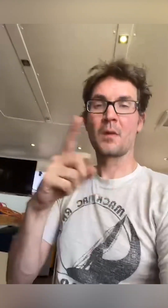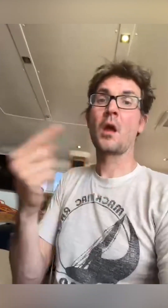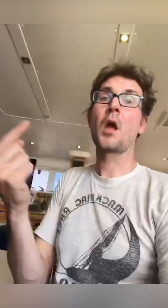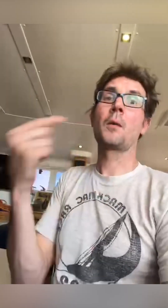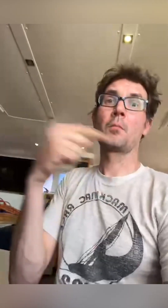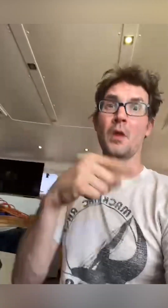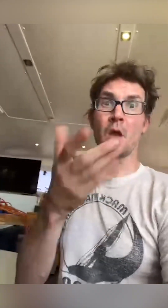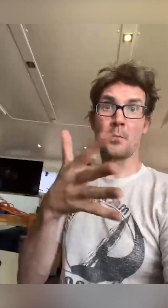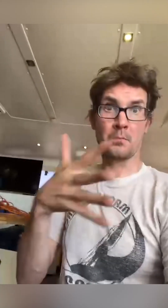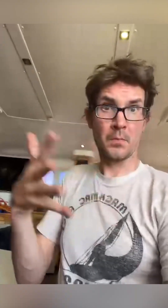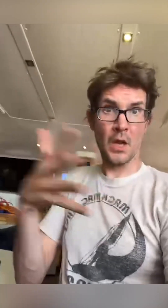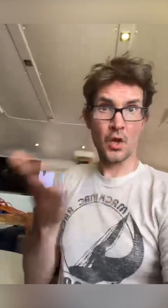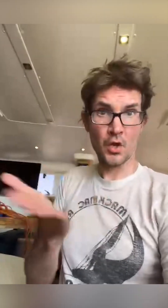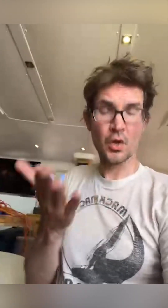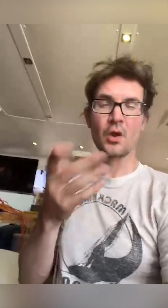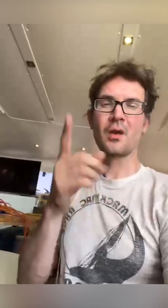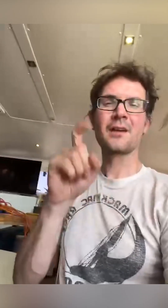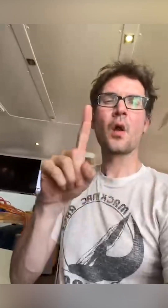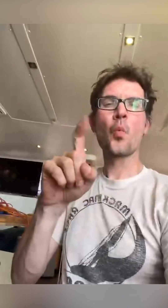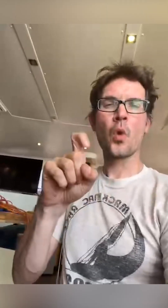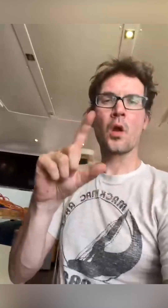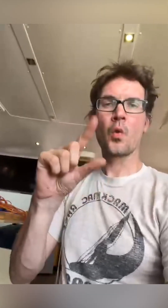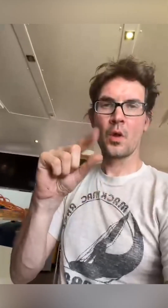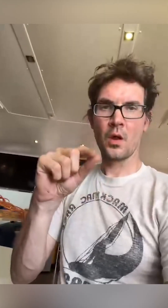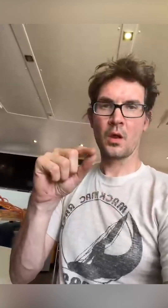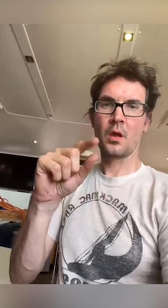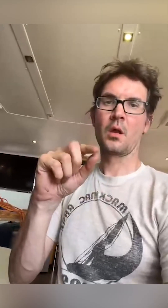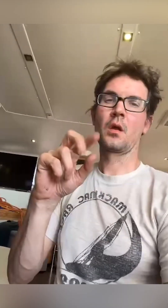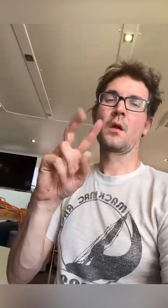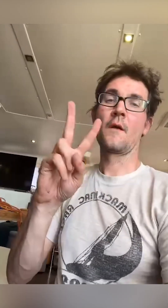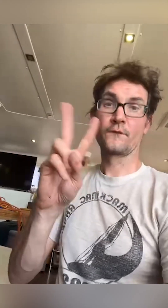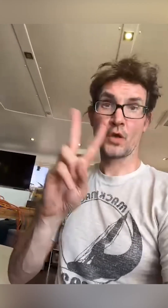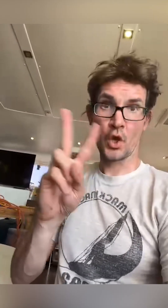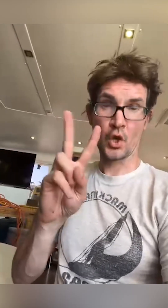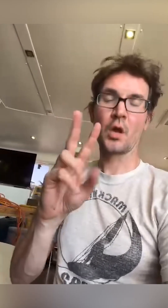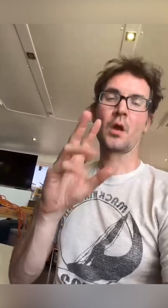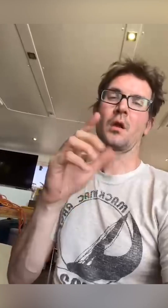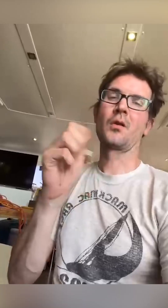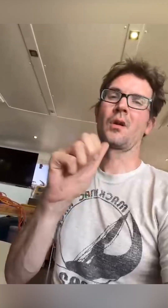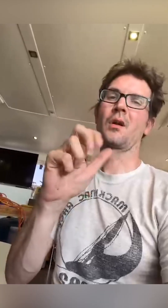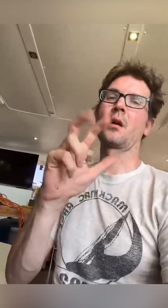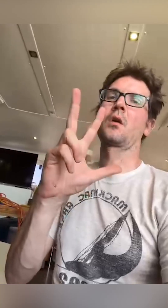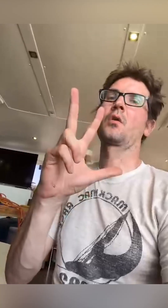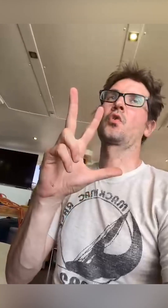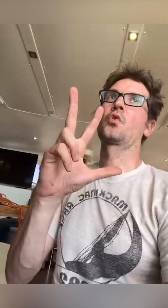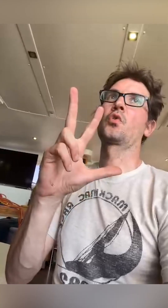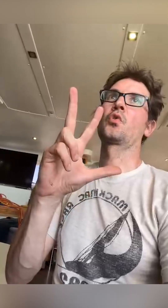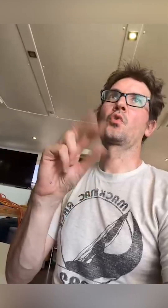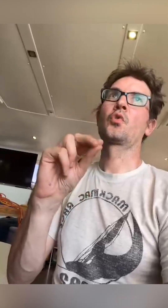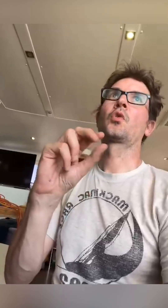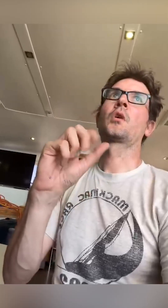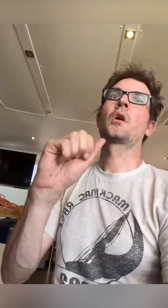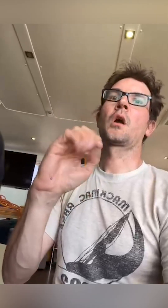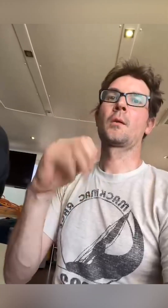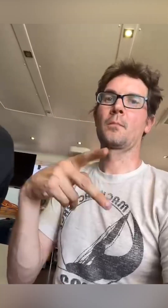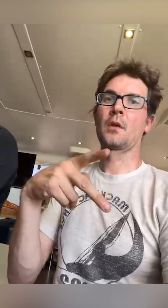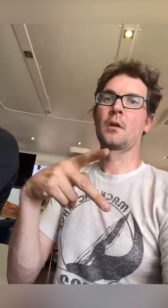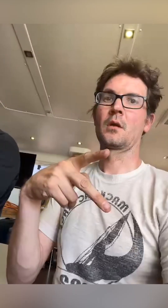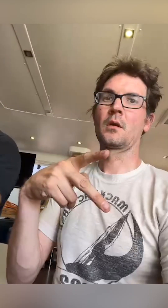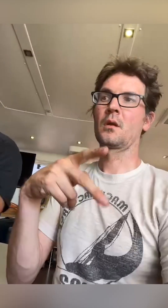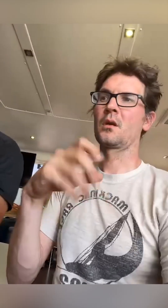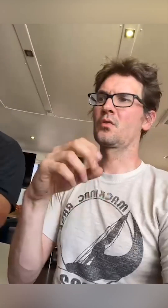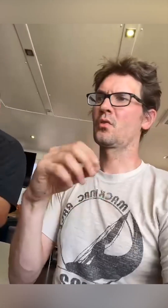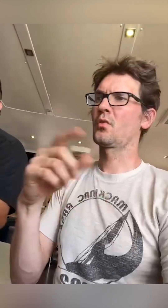Here in the U.S., we have to convert the power from 240 volts to 120 volts and drop it down to 30 amps.